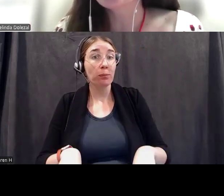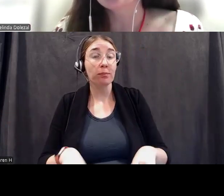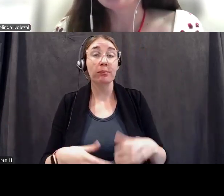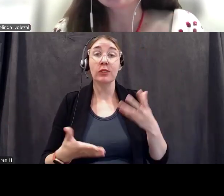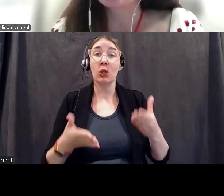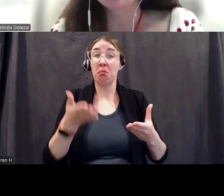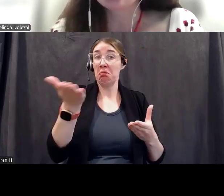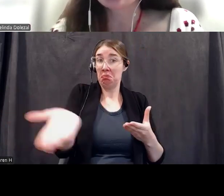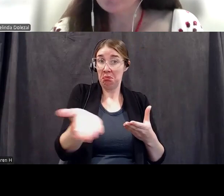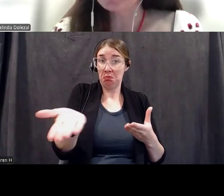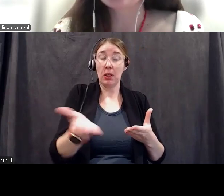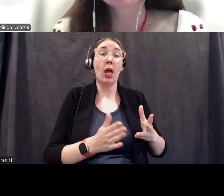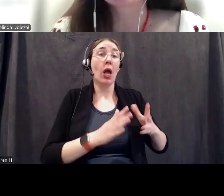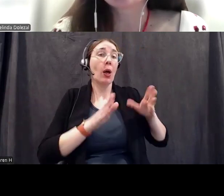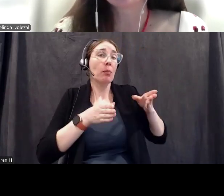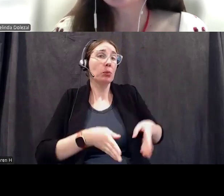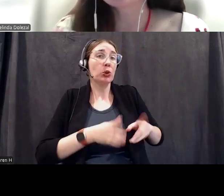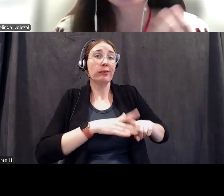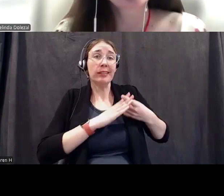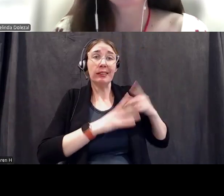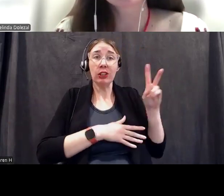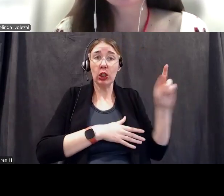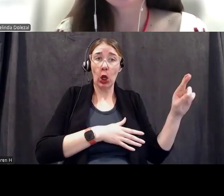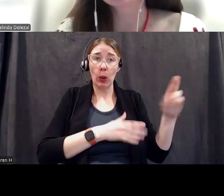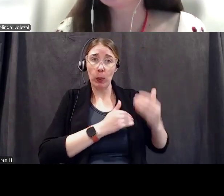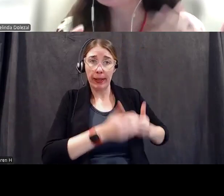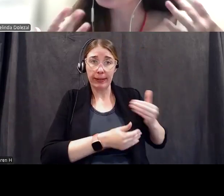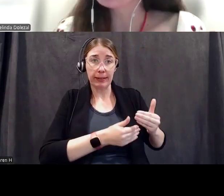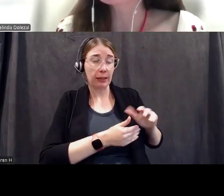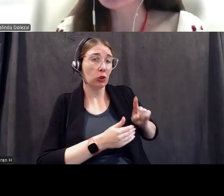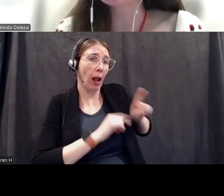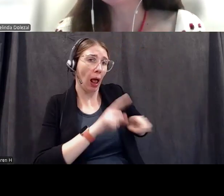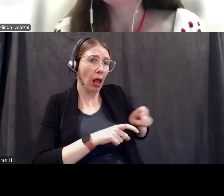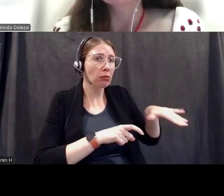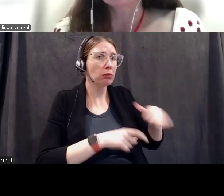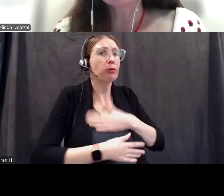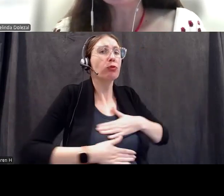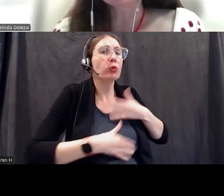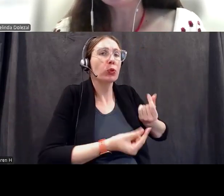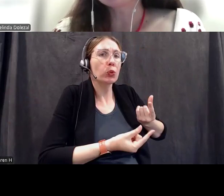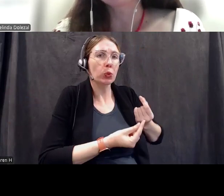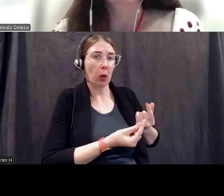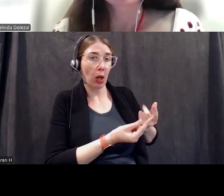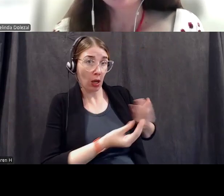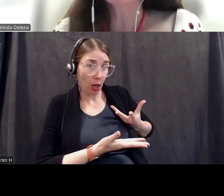of the vocational rehabilitation process to say, what kind of things do you like to do? Can we kind of tap into that? Maybe they like to cook,